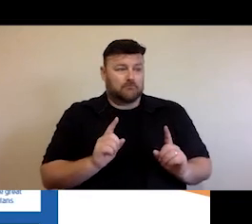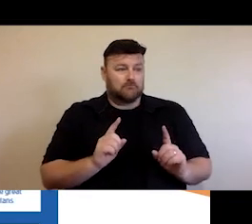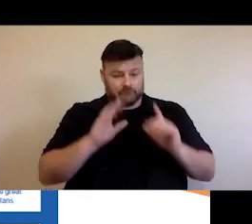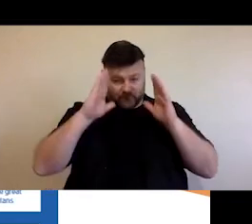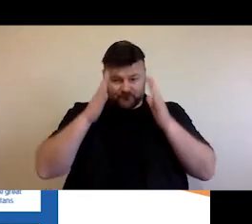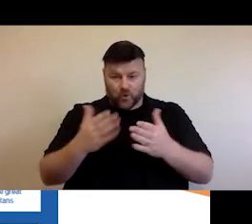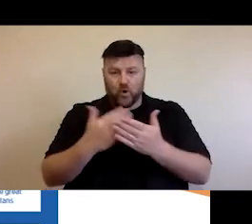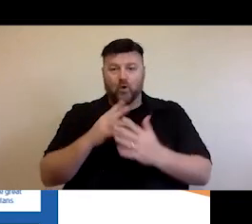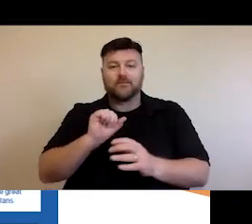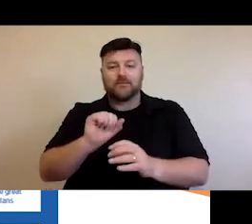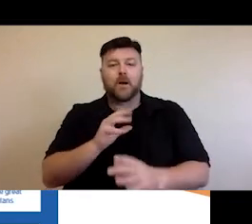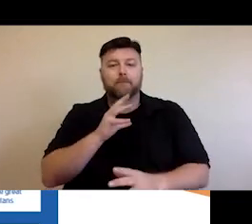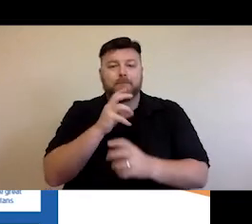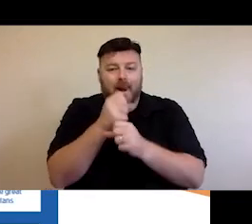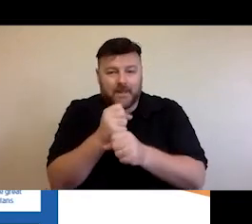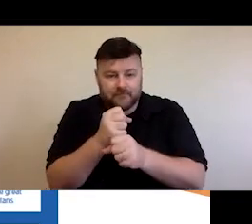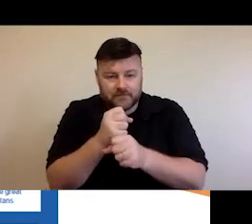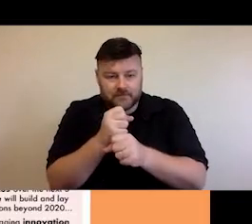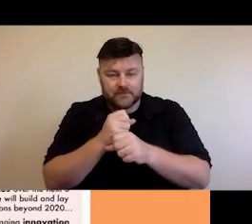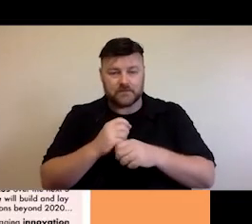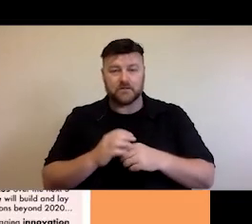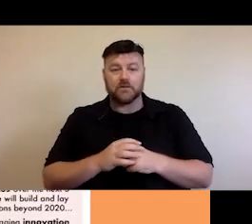Strategic Plan and a beliefs-based focus, which you'll see the next